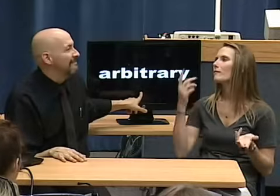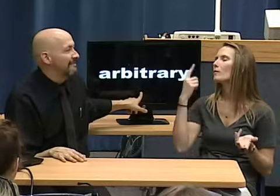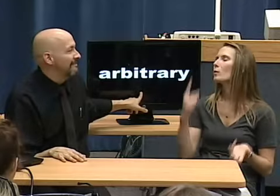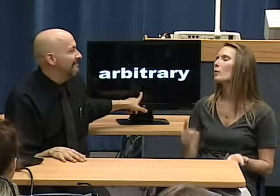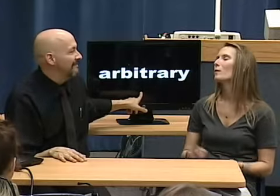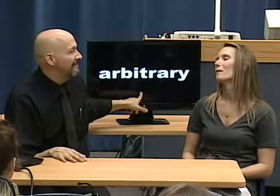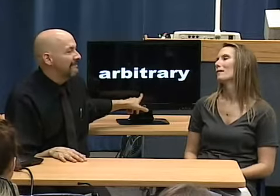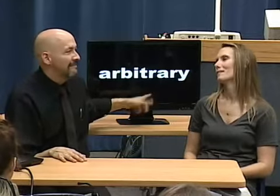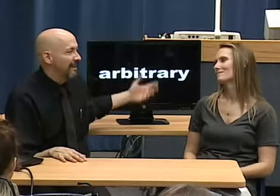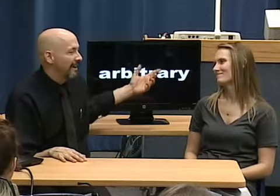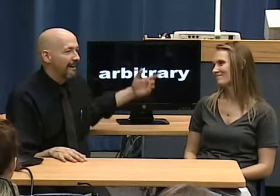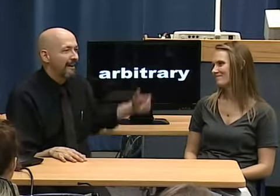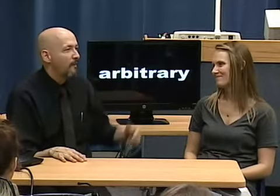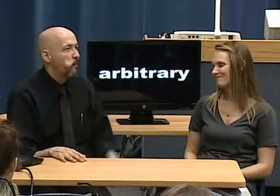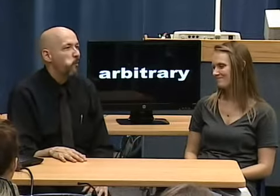What for.